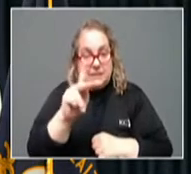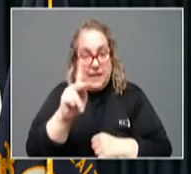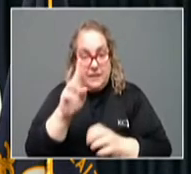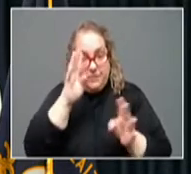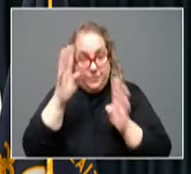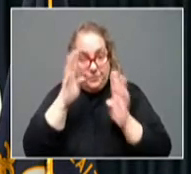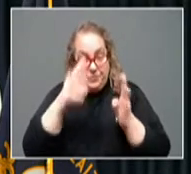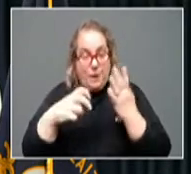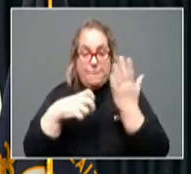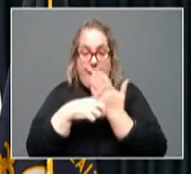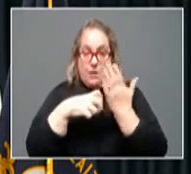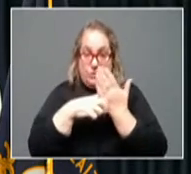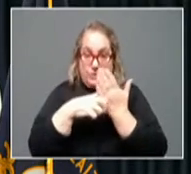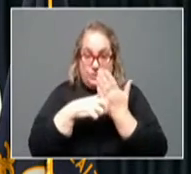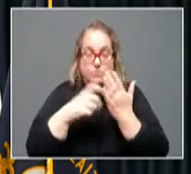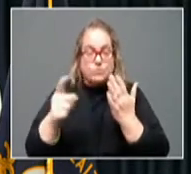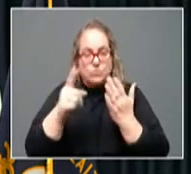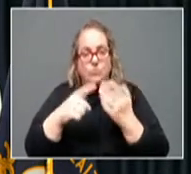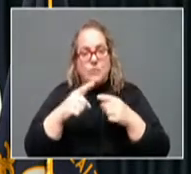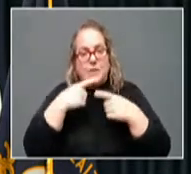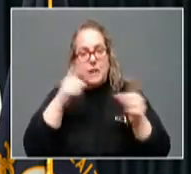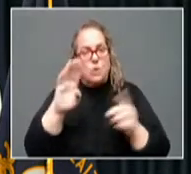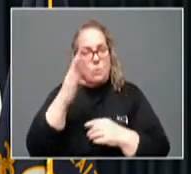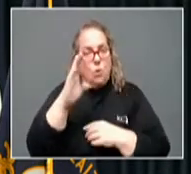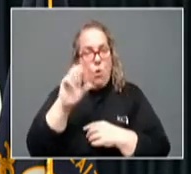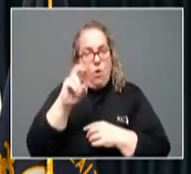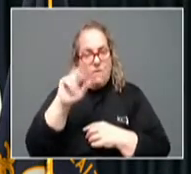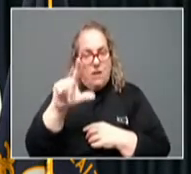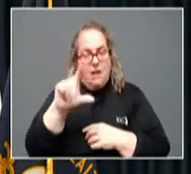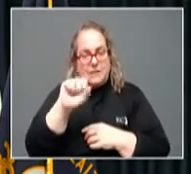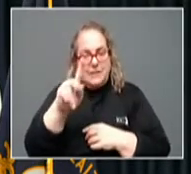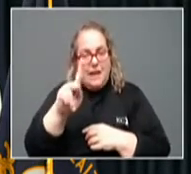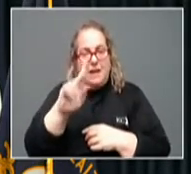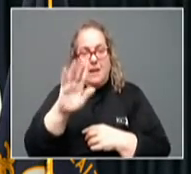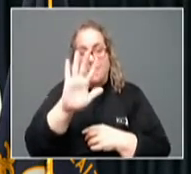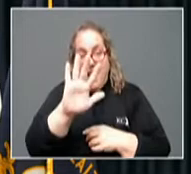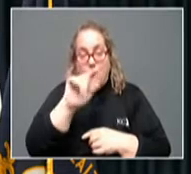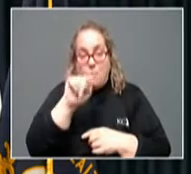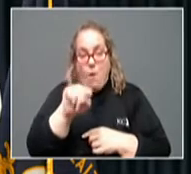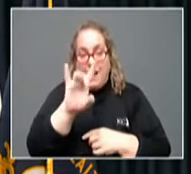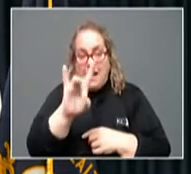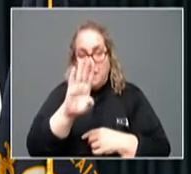sK, the $5.8 billion project is the single largest economic development